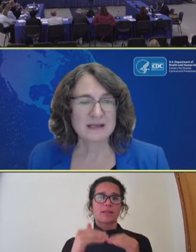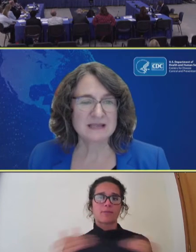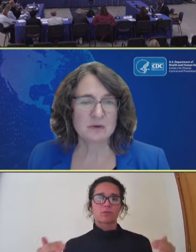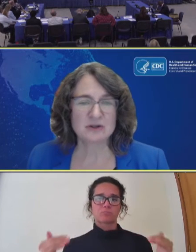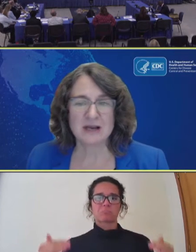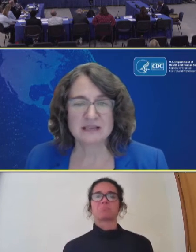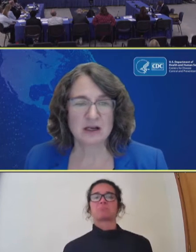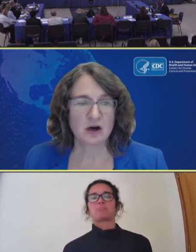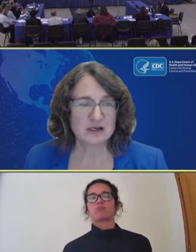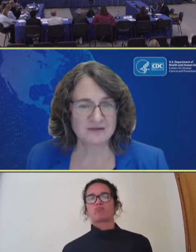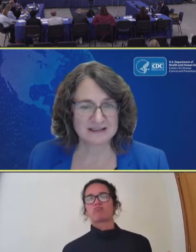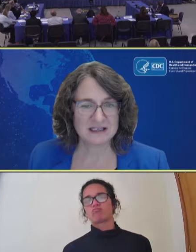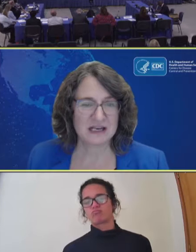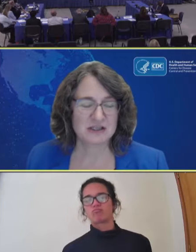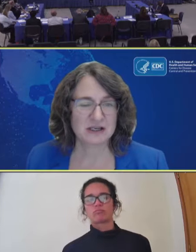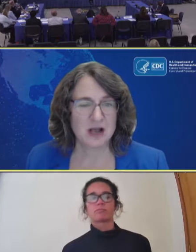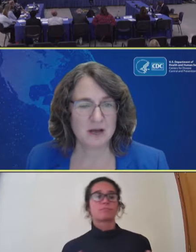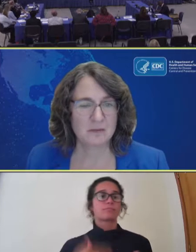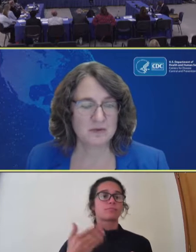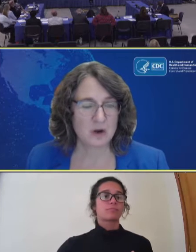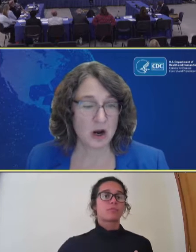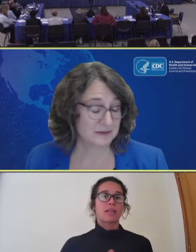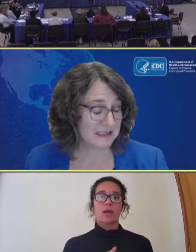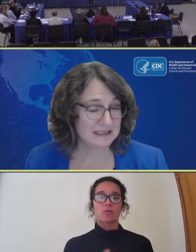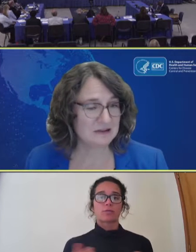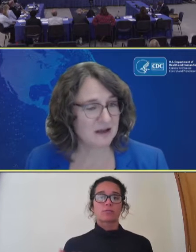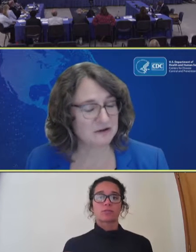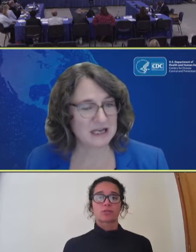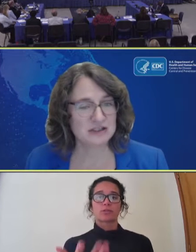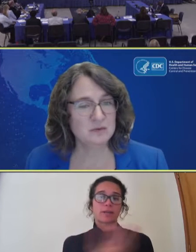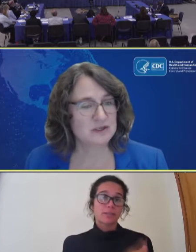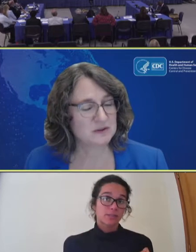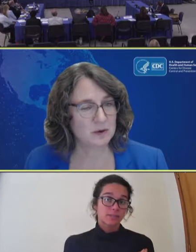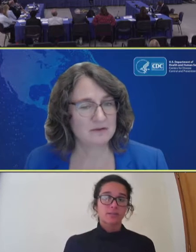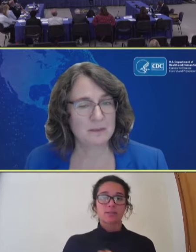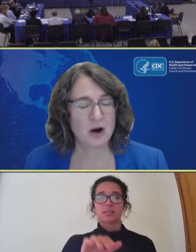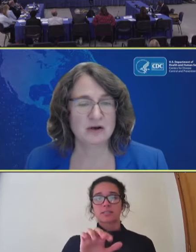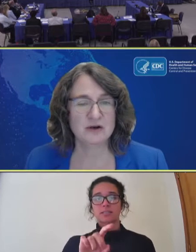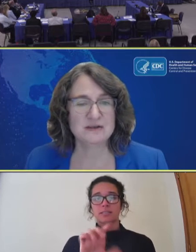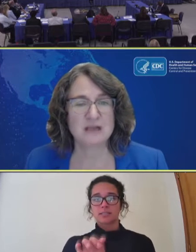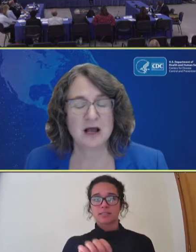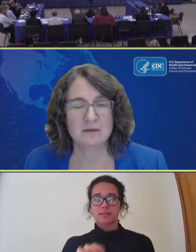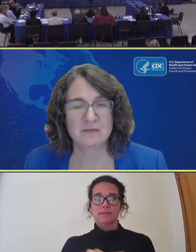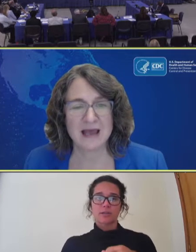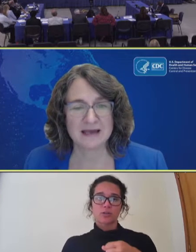Ways that we're trying to encourage vaccination, our CDC Foundation, which is one of our partners,